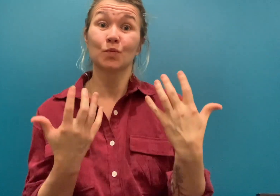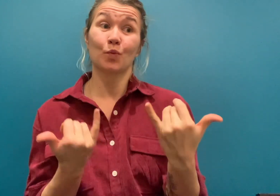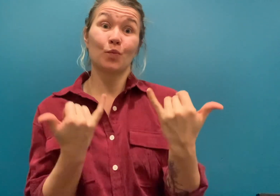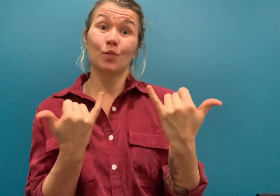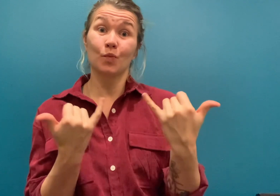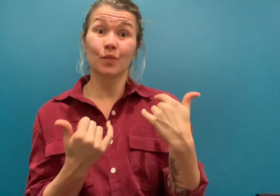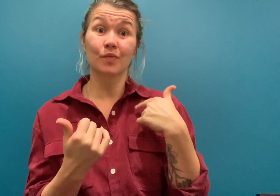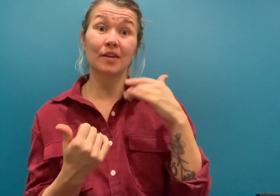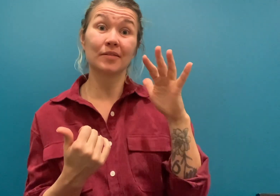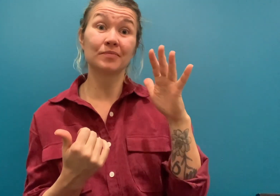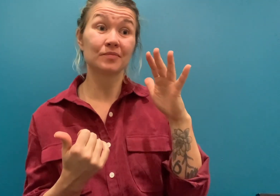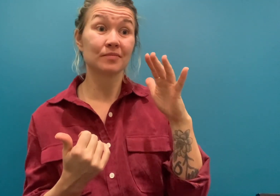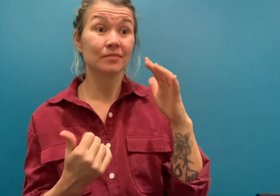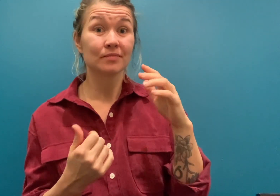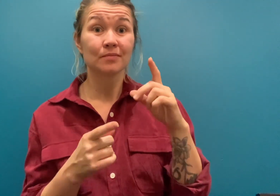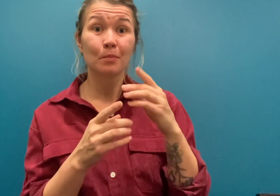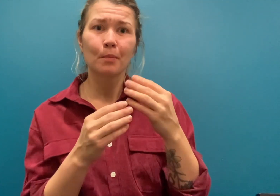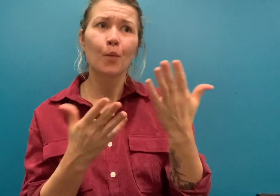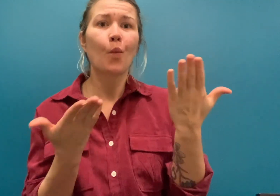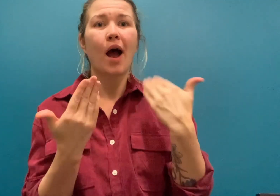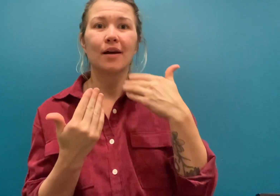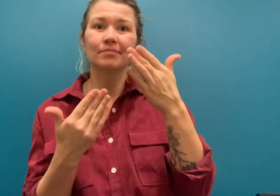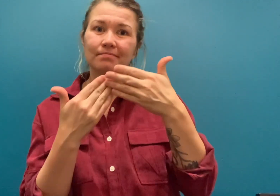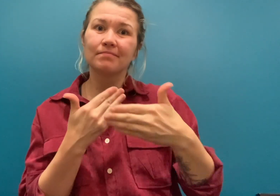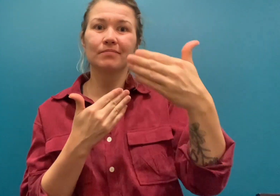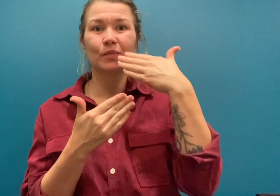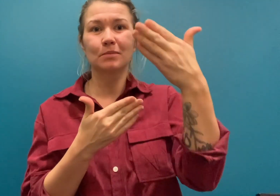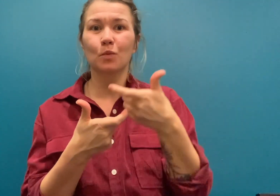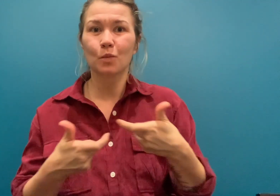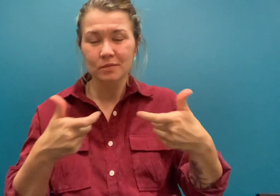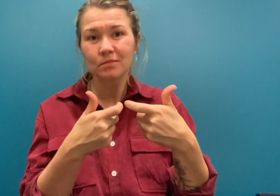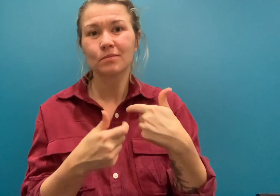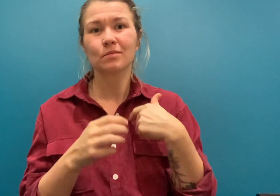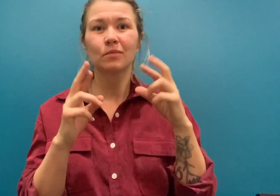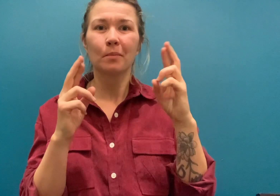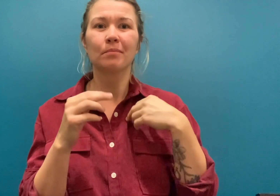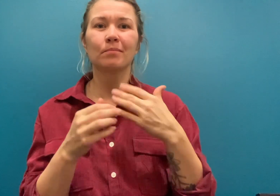As of right now until the next Congress I want